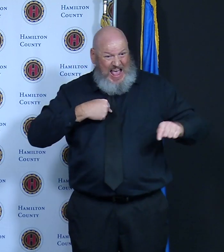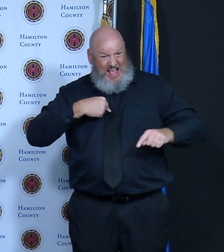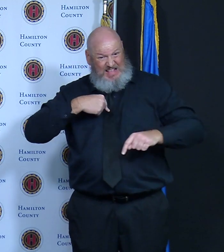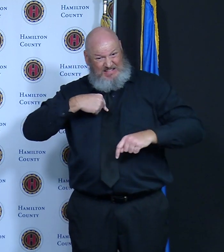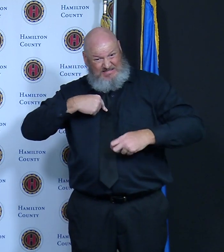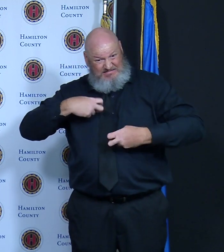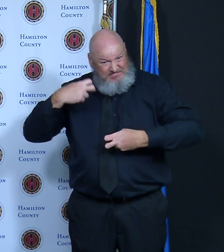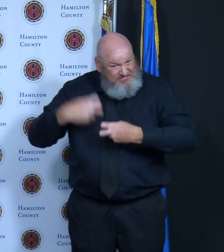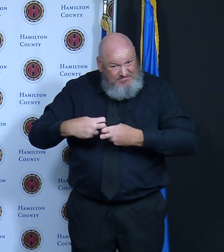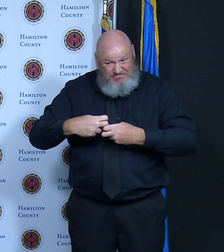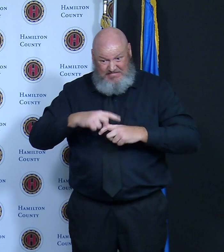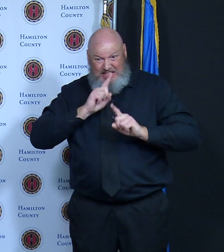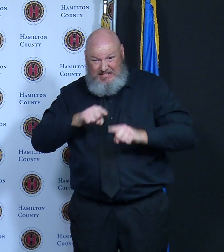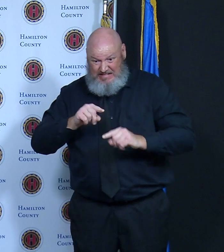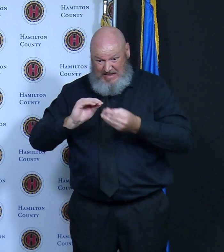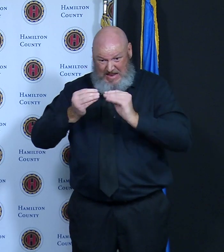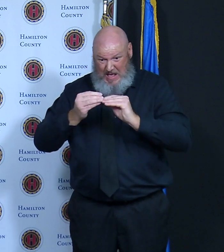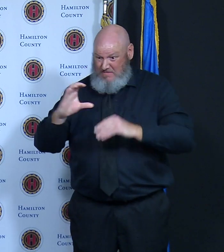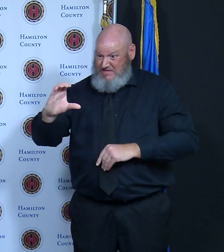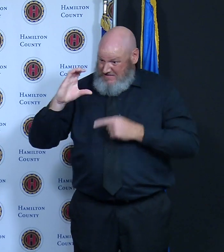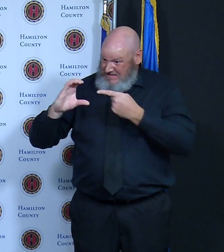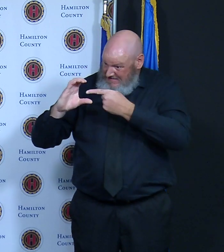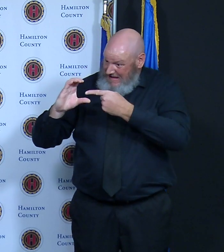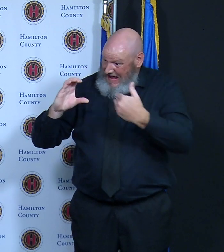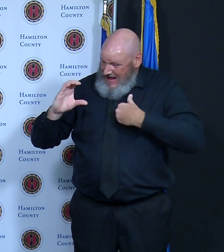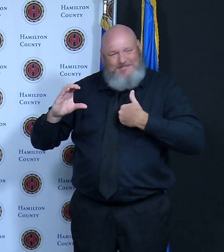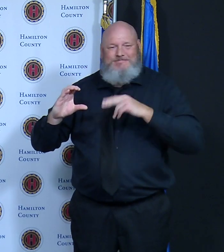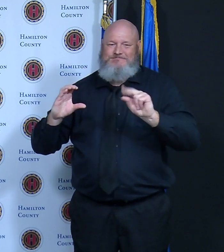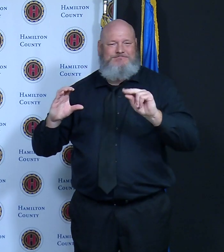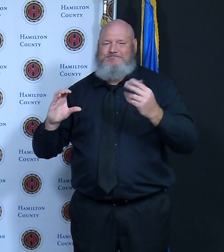so the individuals that need to be tested I mean hold ideas about capacity